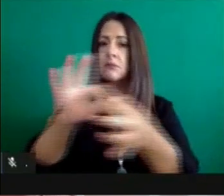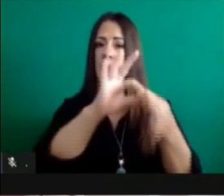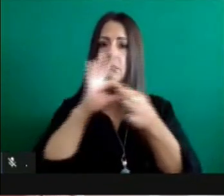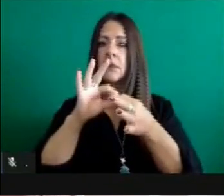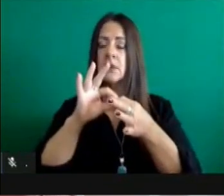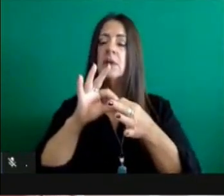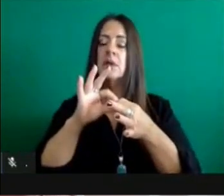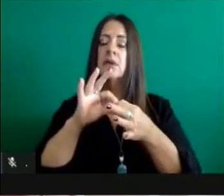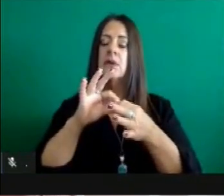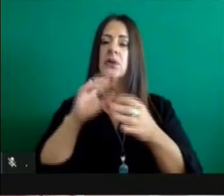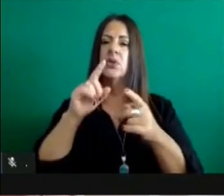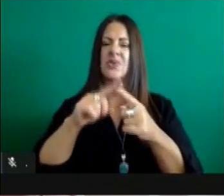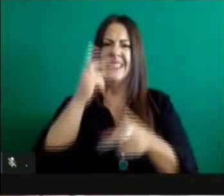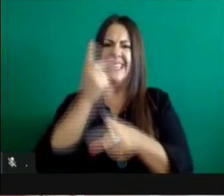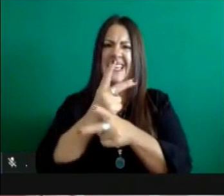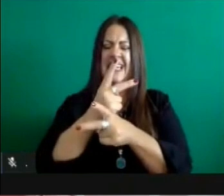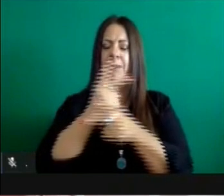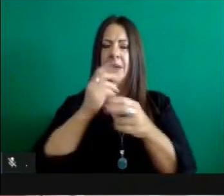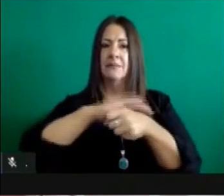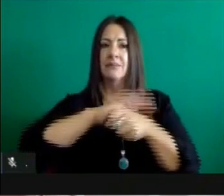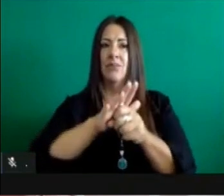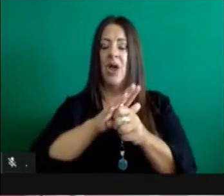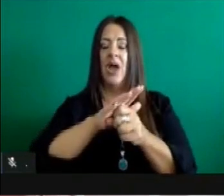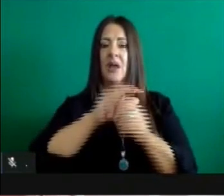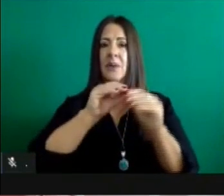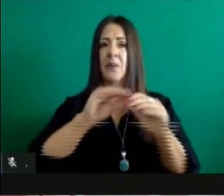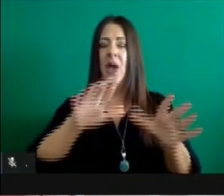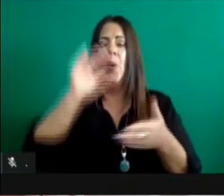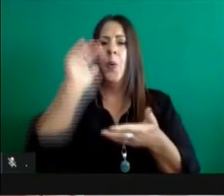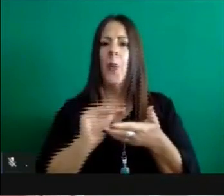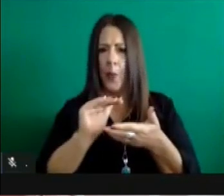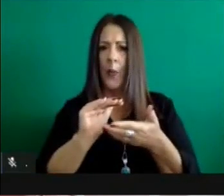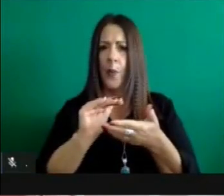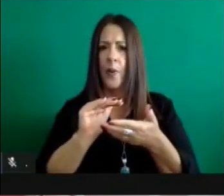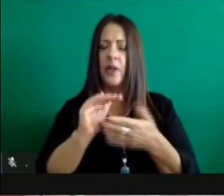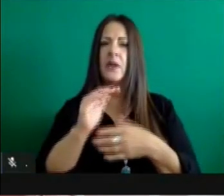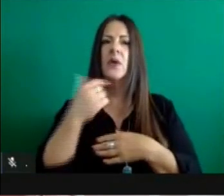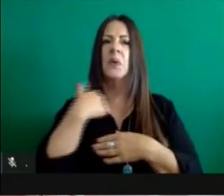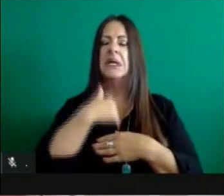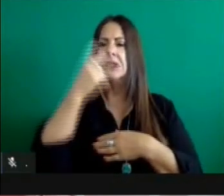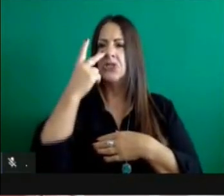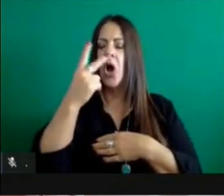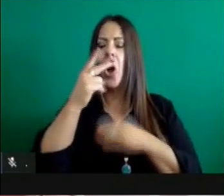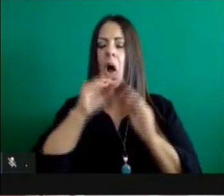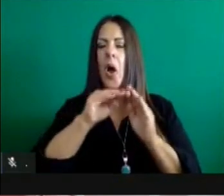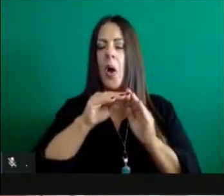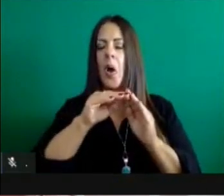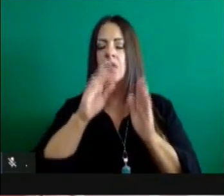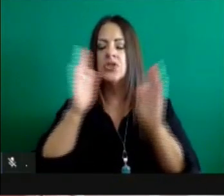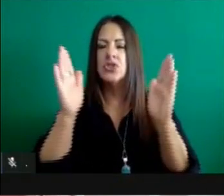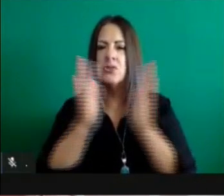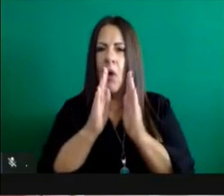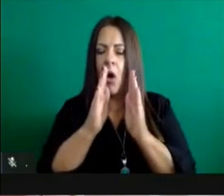SURGE IN THIS STATE. OUR EFFORTS WERE EARLY, DECISIVE. WE ALL DID IT TOGETHER.